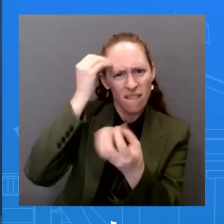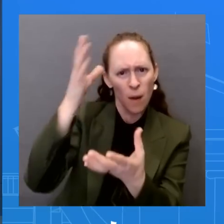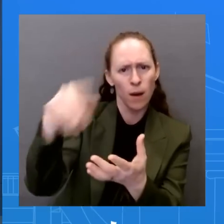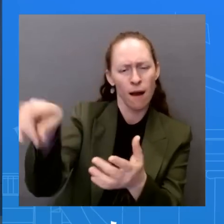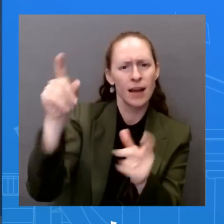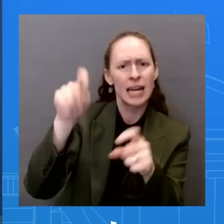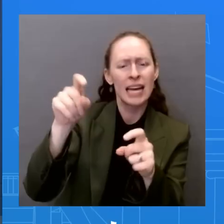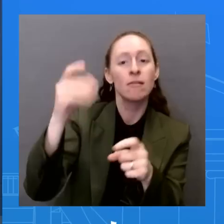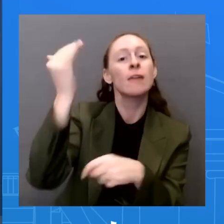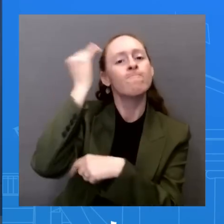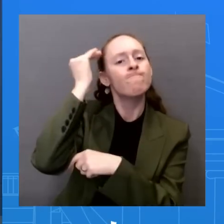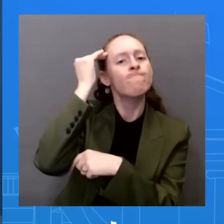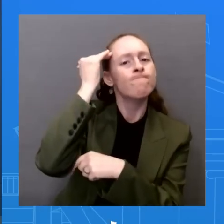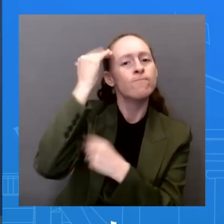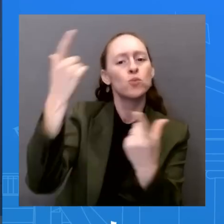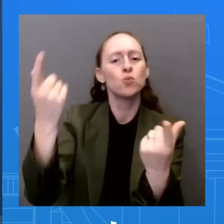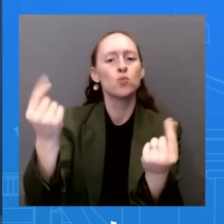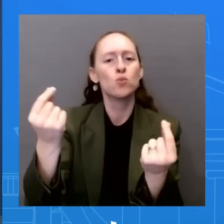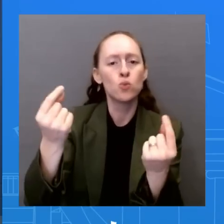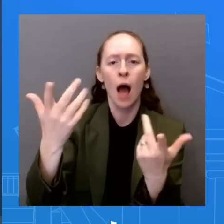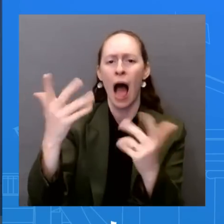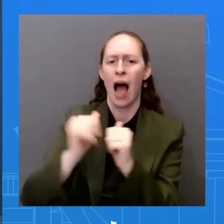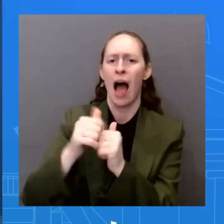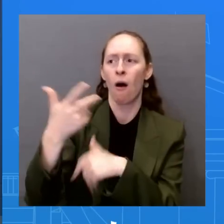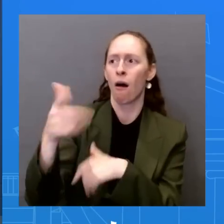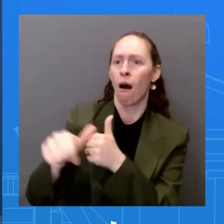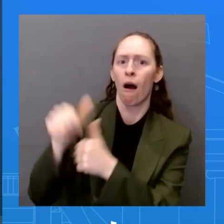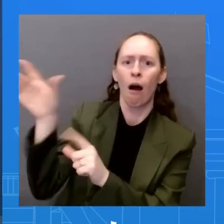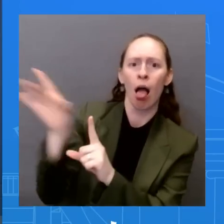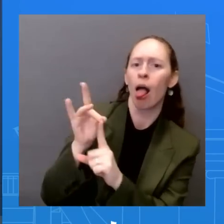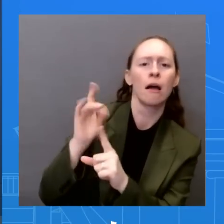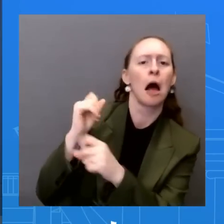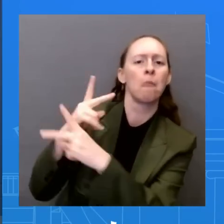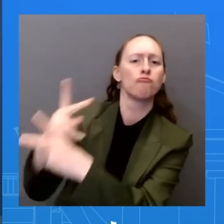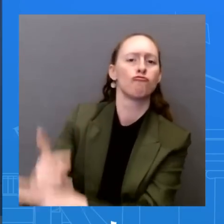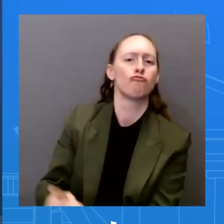over the last couple of weeks, especially in our hardest-hit areas.